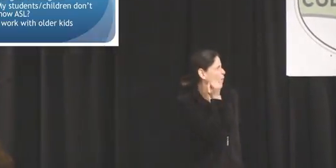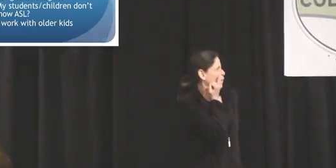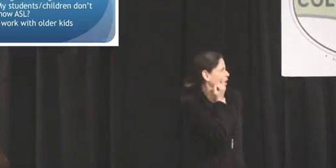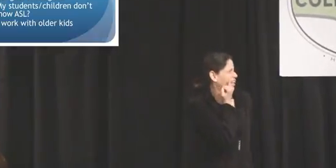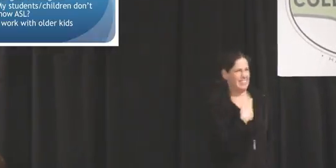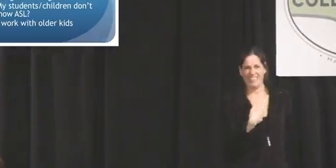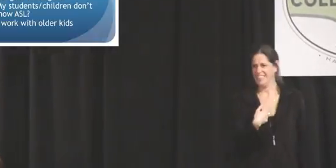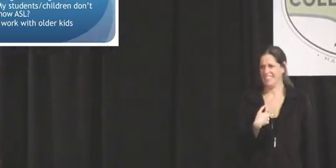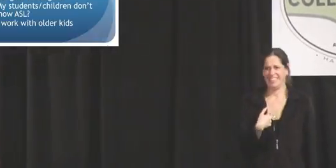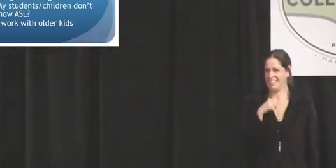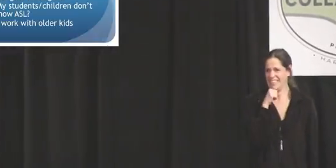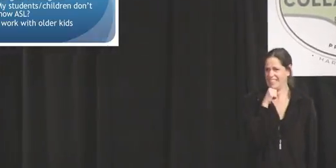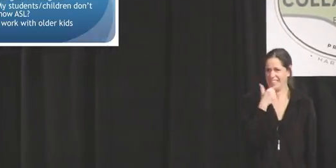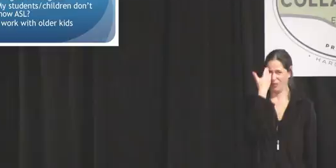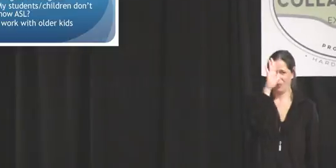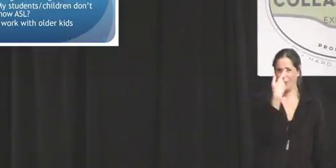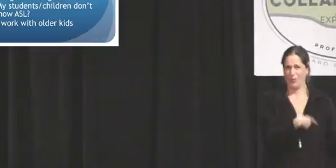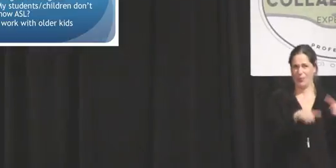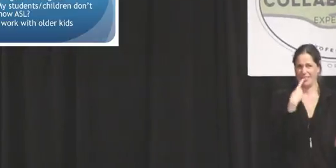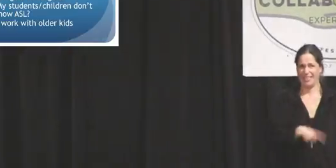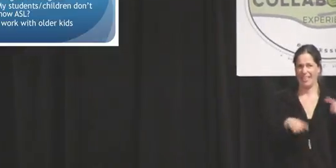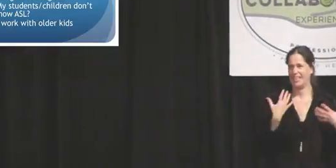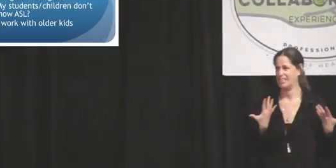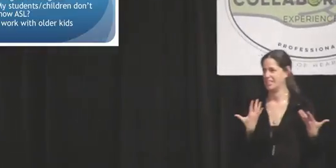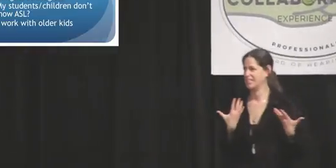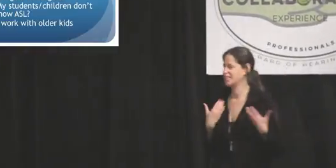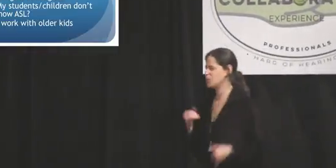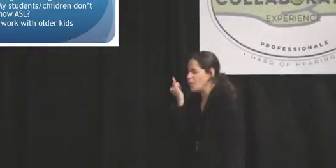“Oh my gosh, I'm not fluent in ASL.”